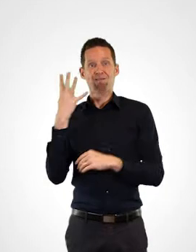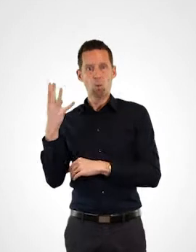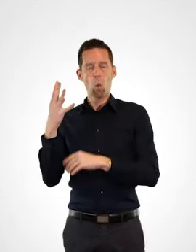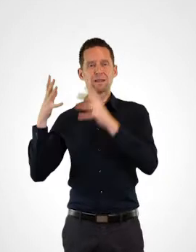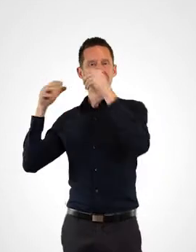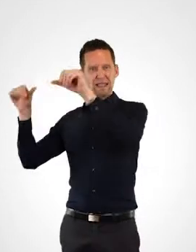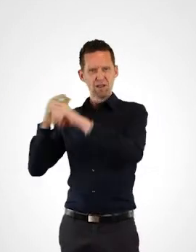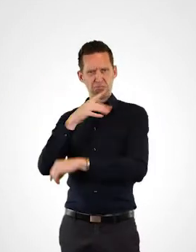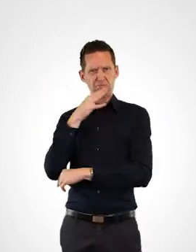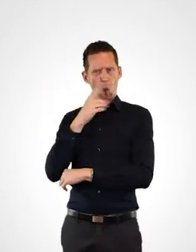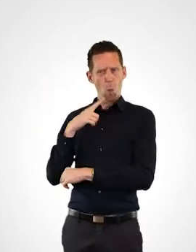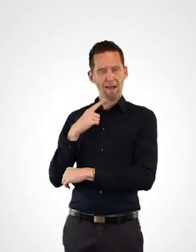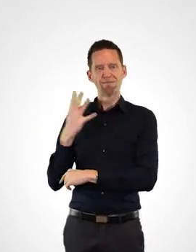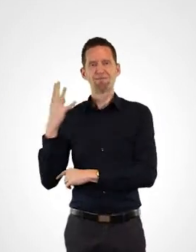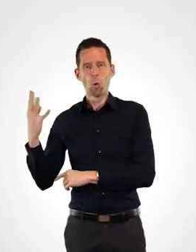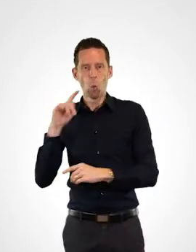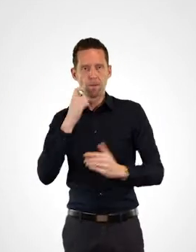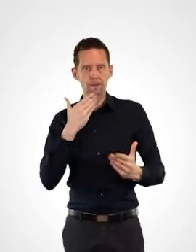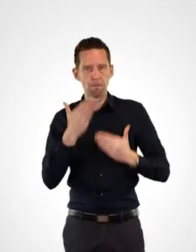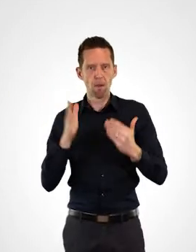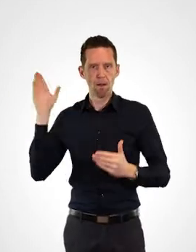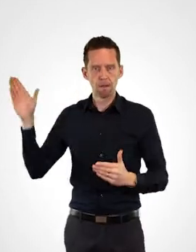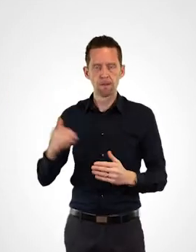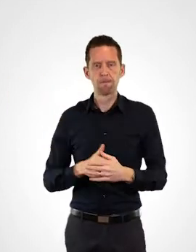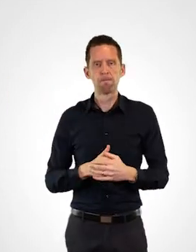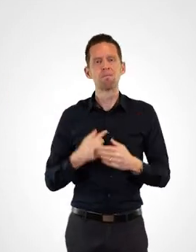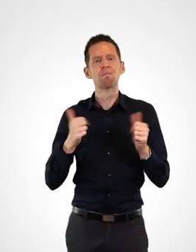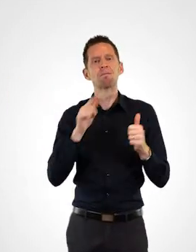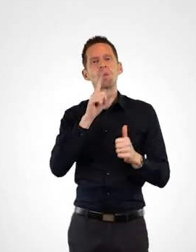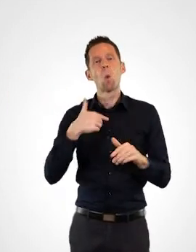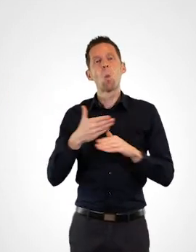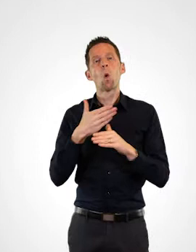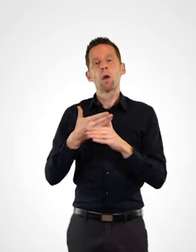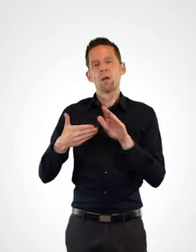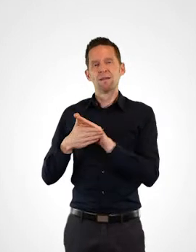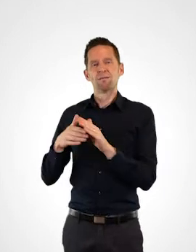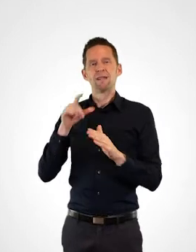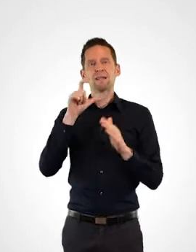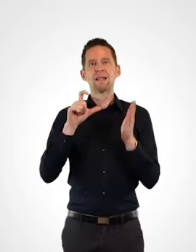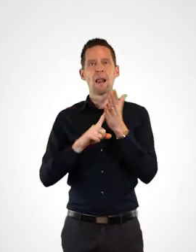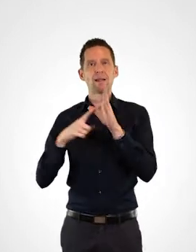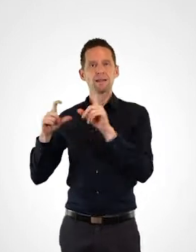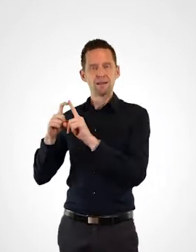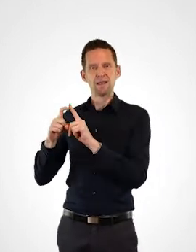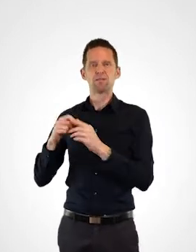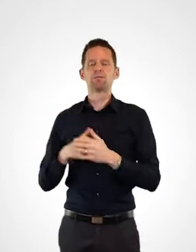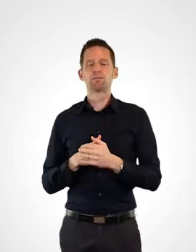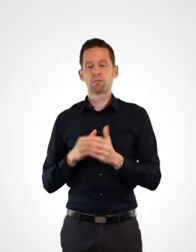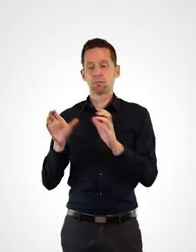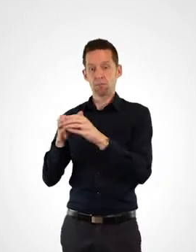and in a few minutes we'll see why we use the "for" in there. the Center on Literacy and Deafness